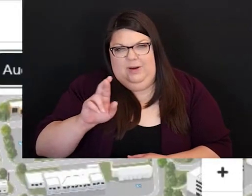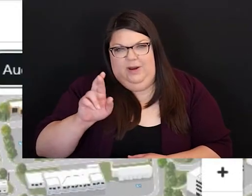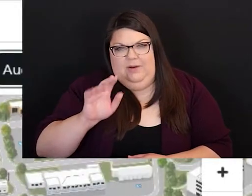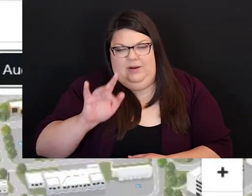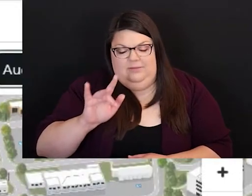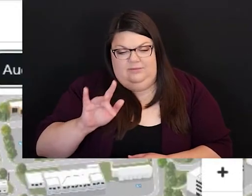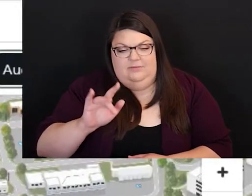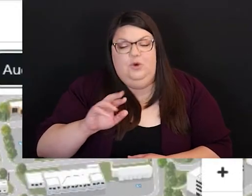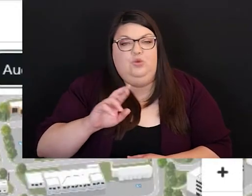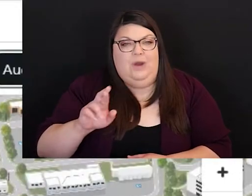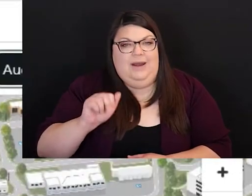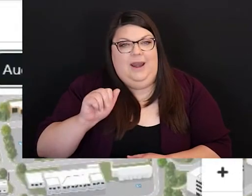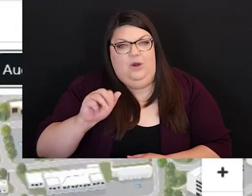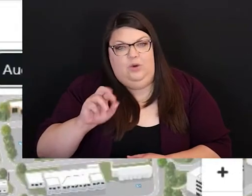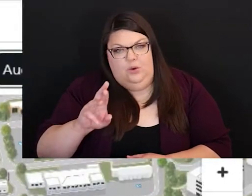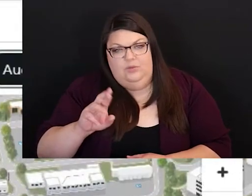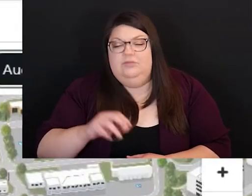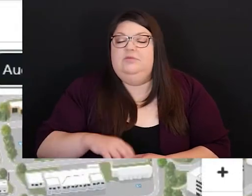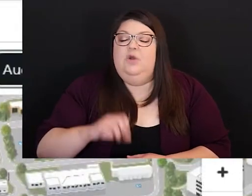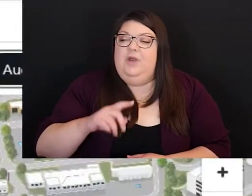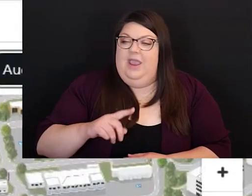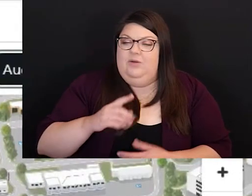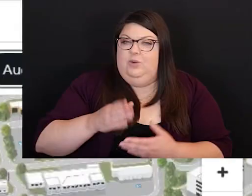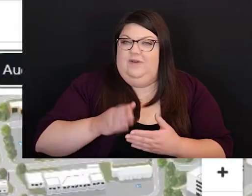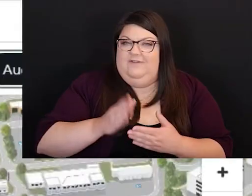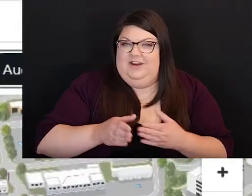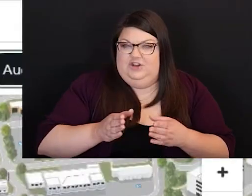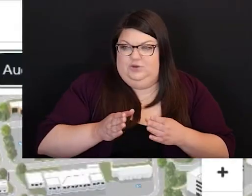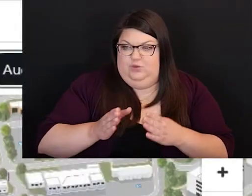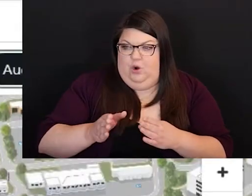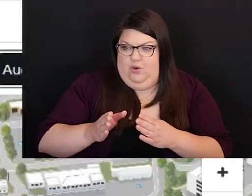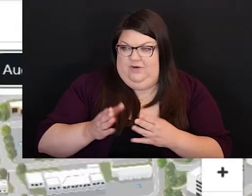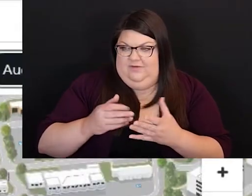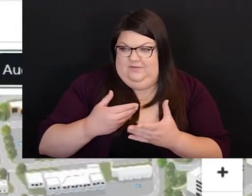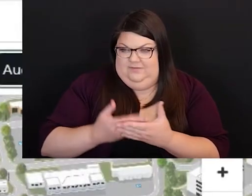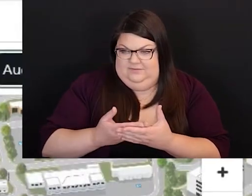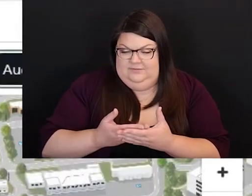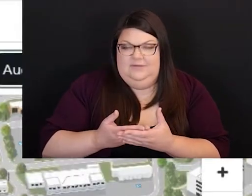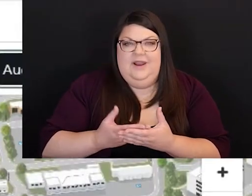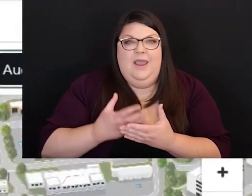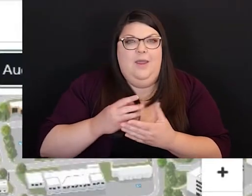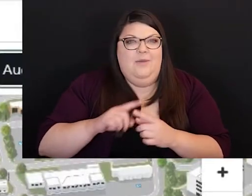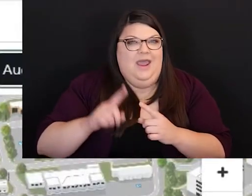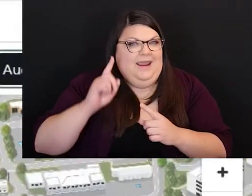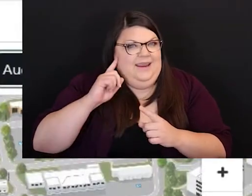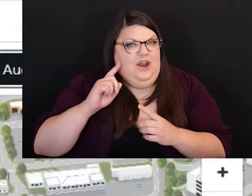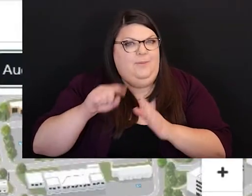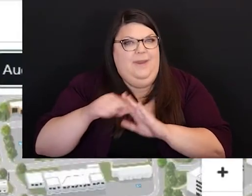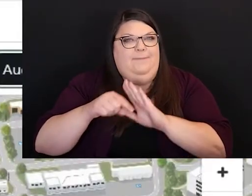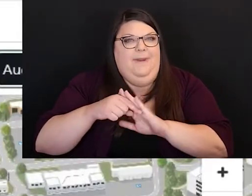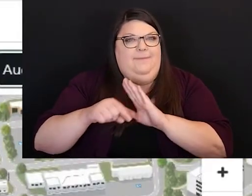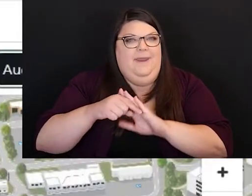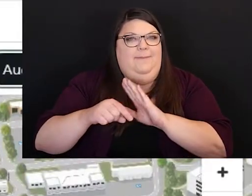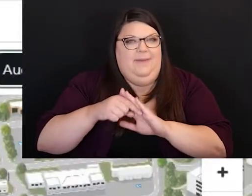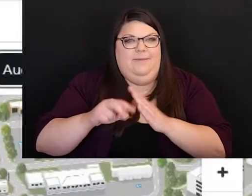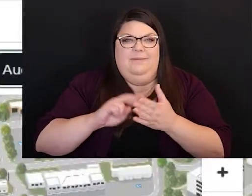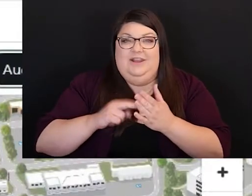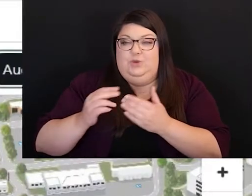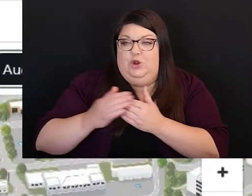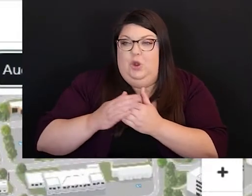R- R- R- R- Right ar- Right arrow. All right, we finished the road, but I hear that we're super close to our destination, so I'm going to continue.